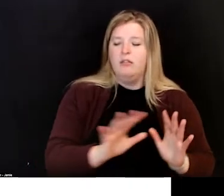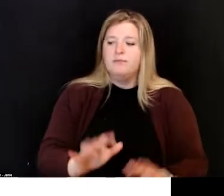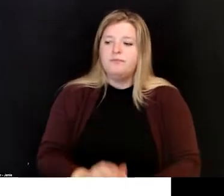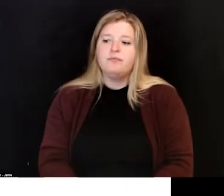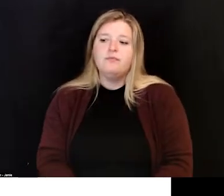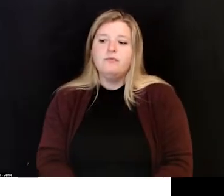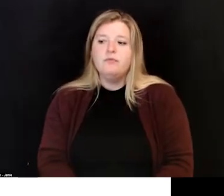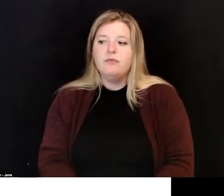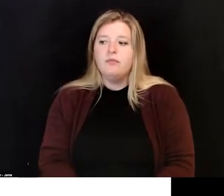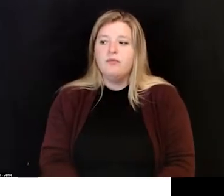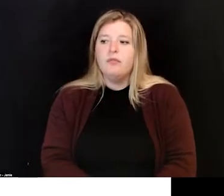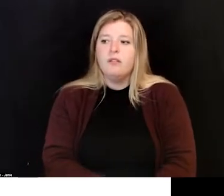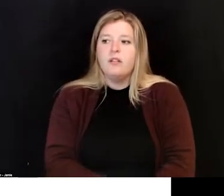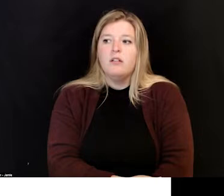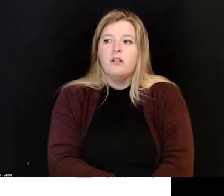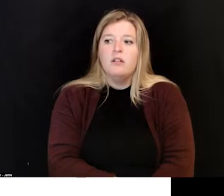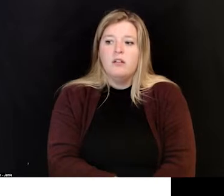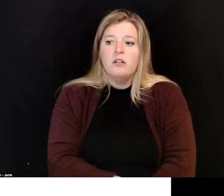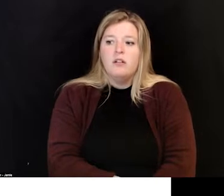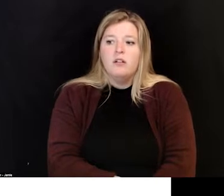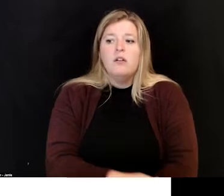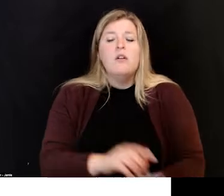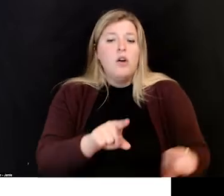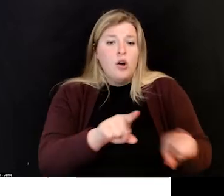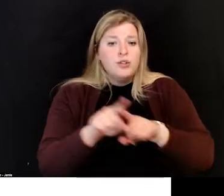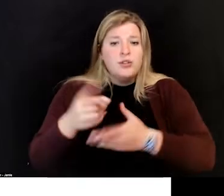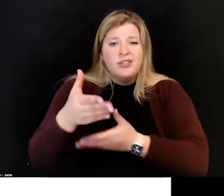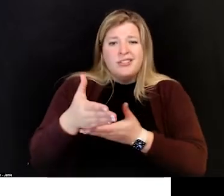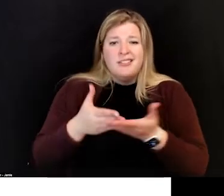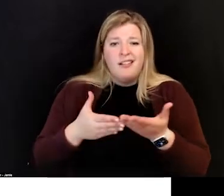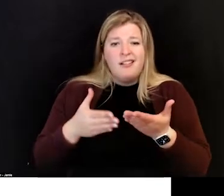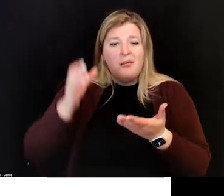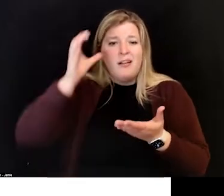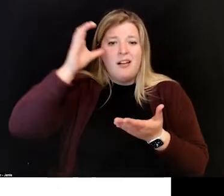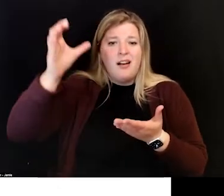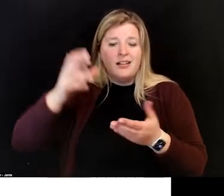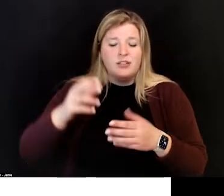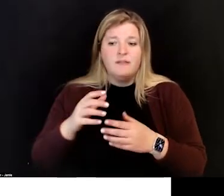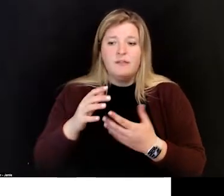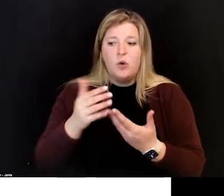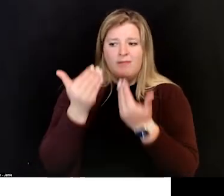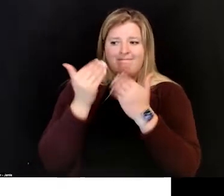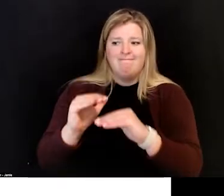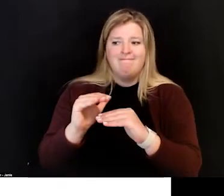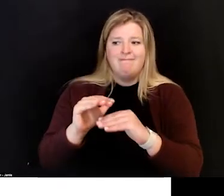this concept of--that eliminates usability guidance. When it's really helpful for everyone,